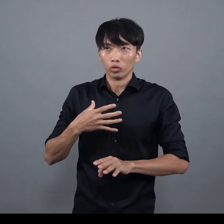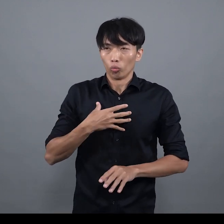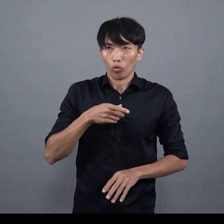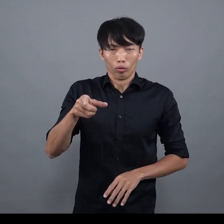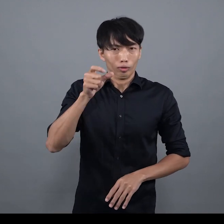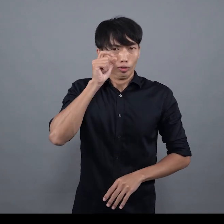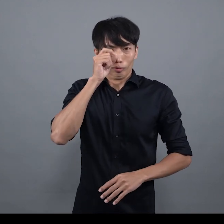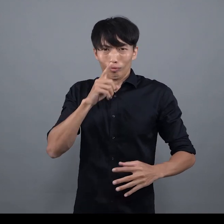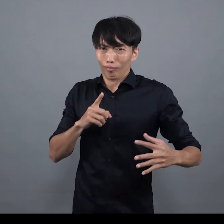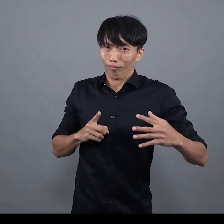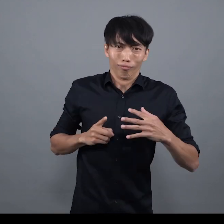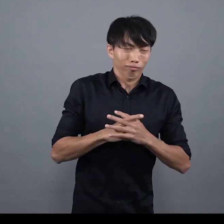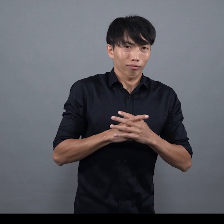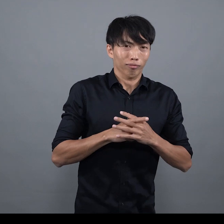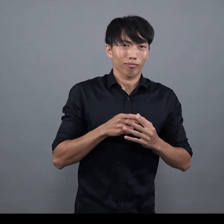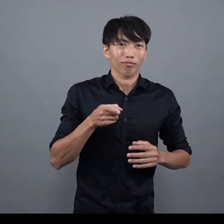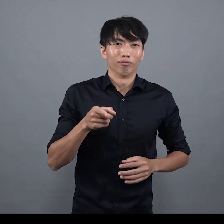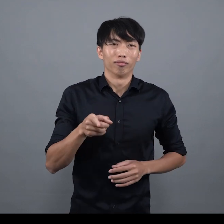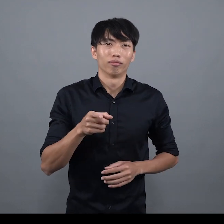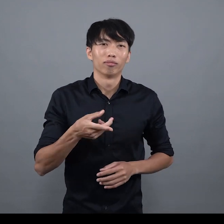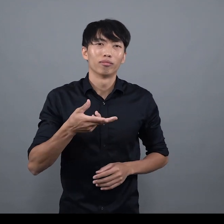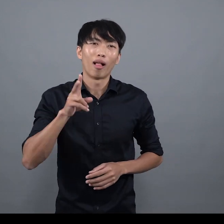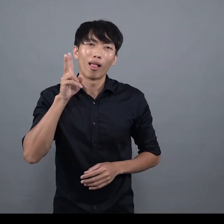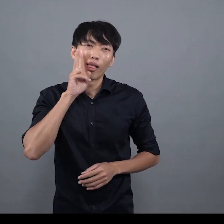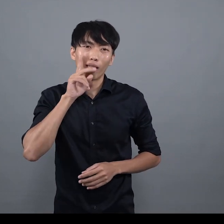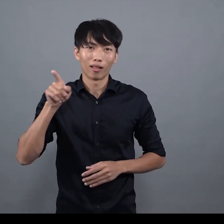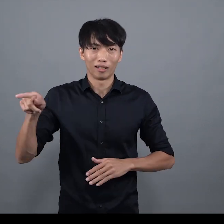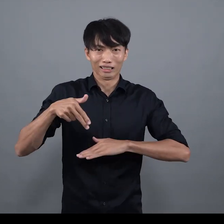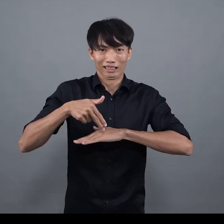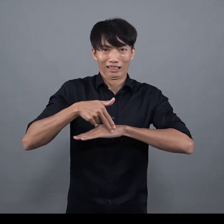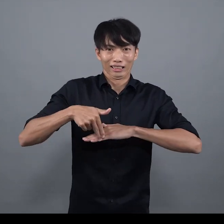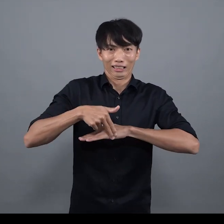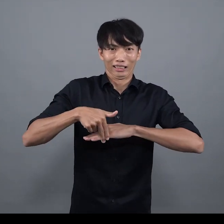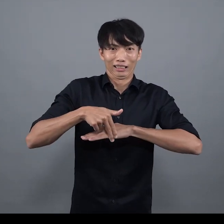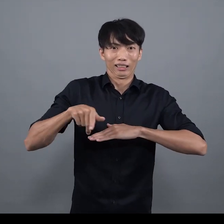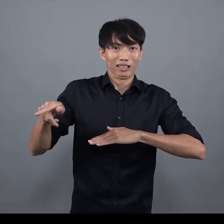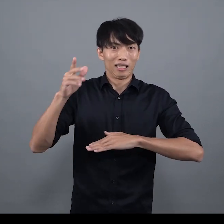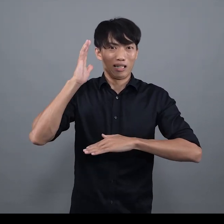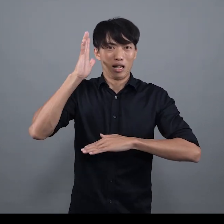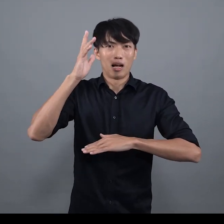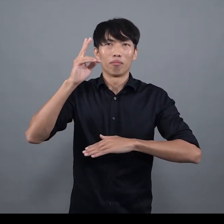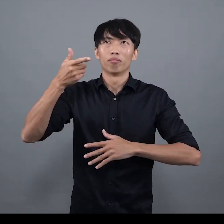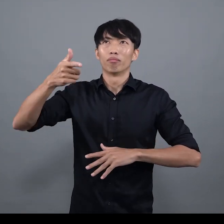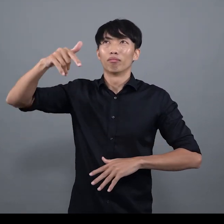on top of the museum floor I was quite surprised to find there was something quite emotional about it